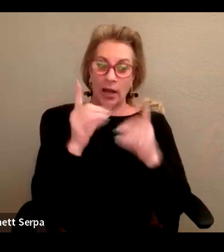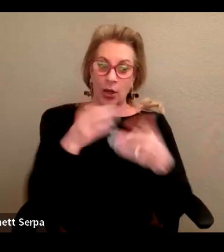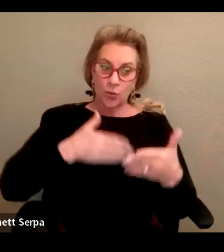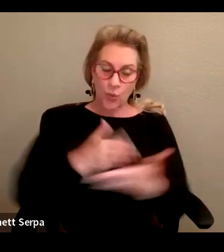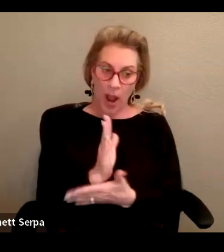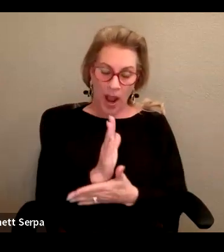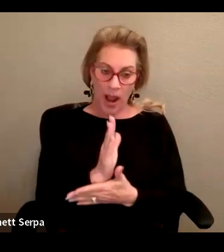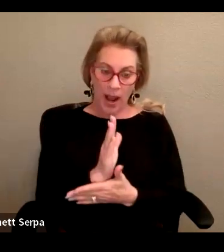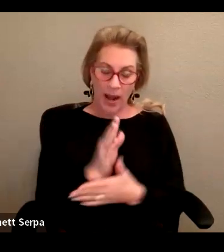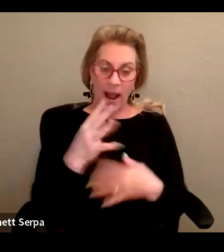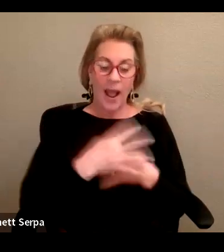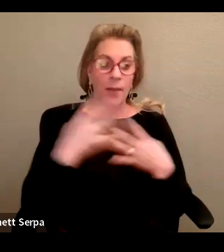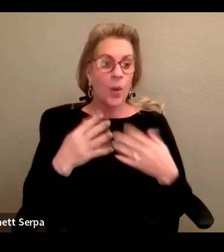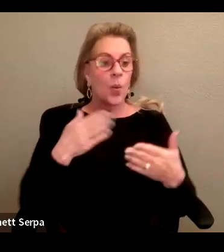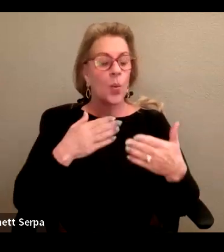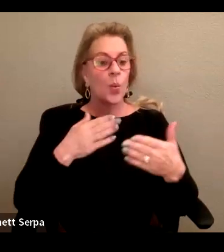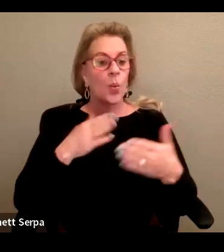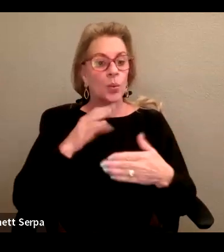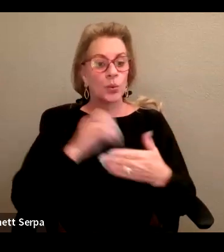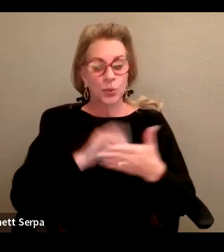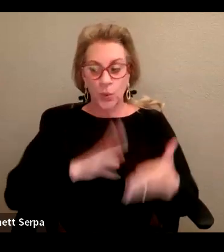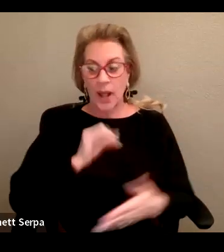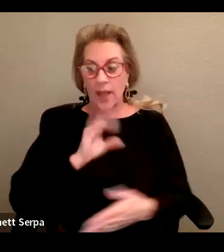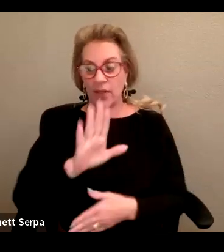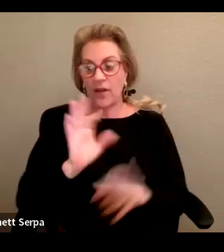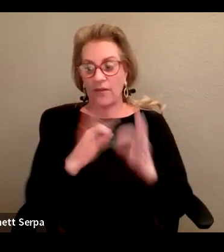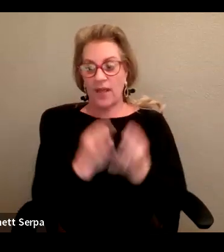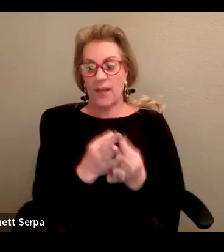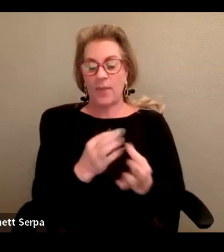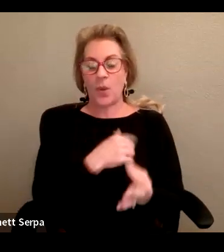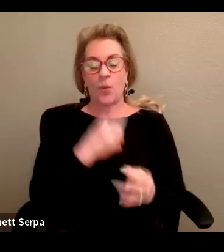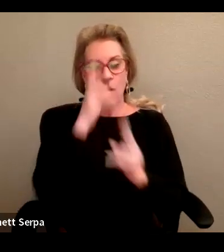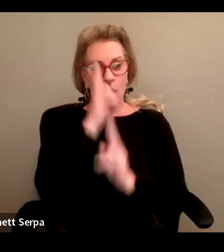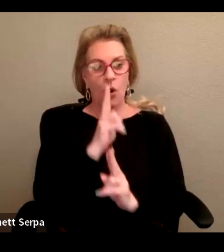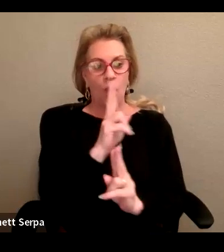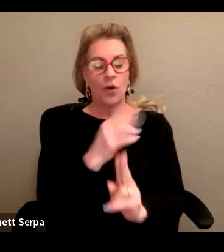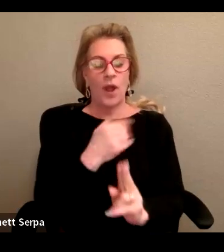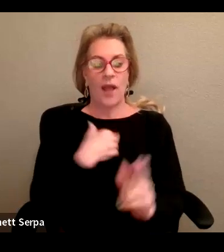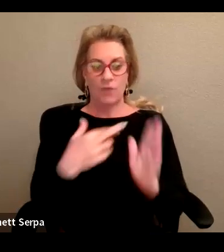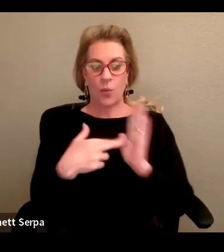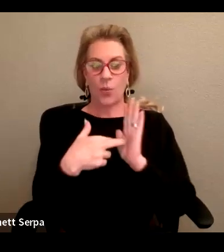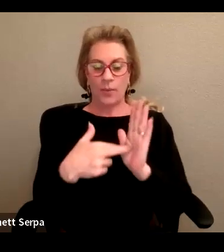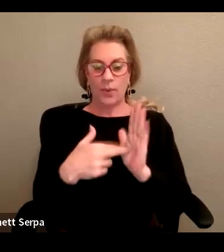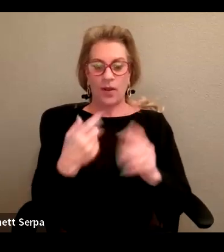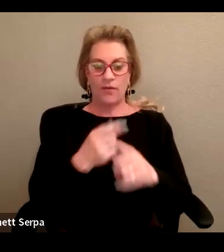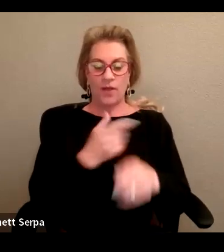students and their families we are honored to have a representative from our civil rights